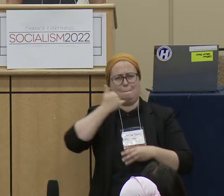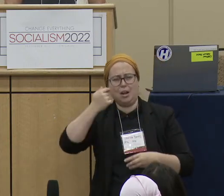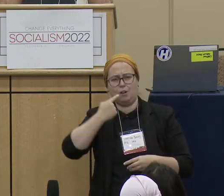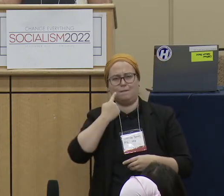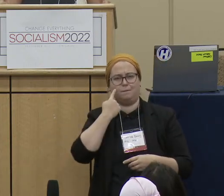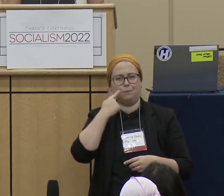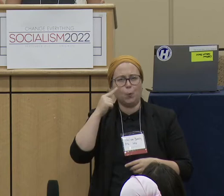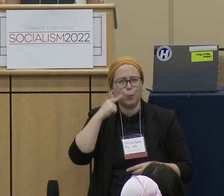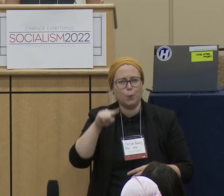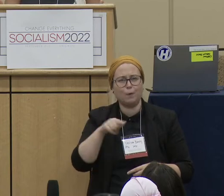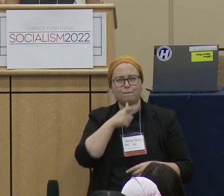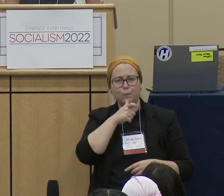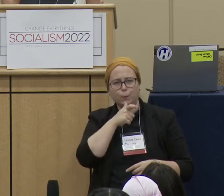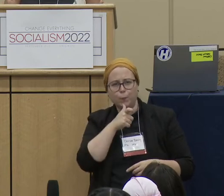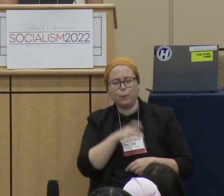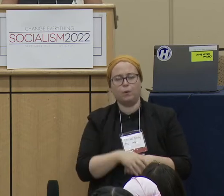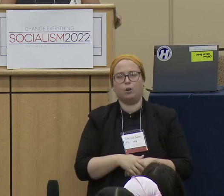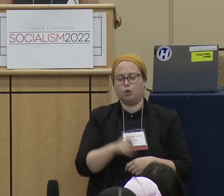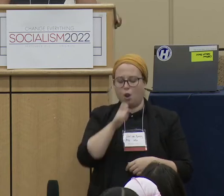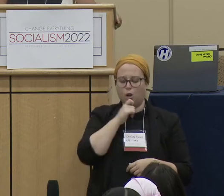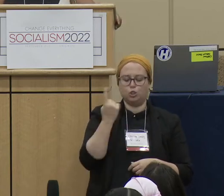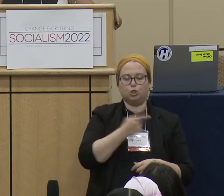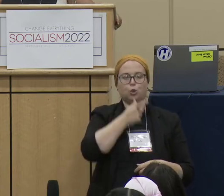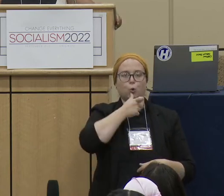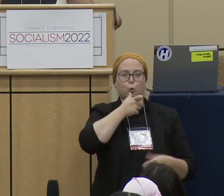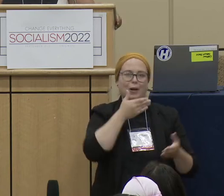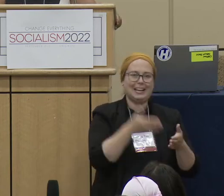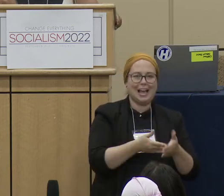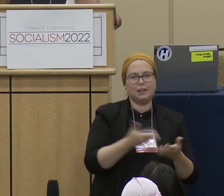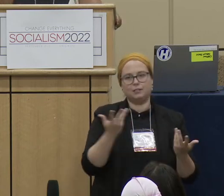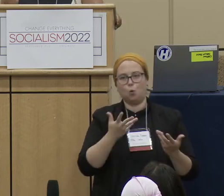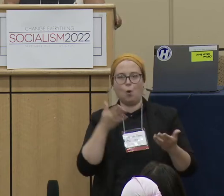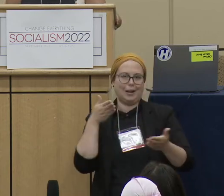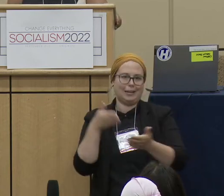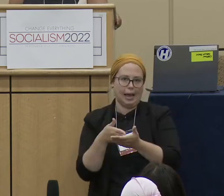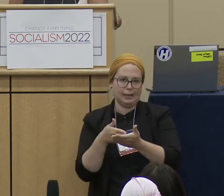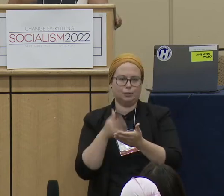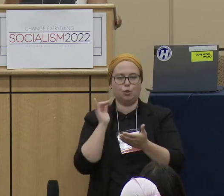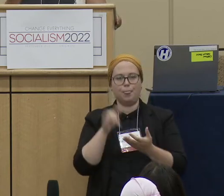to step back and say who are you fighting to make the world better for? Not just who and what you're fighting against.